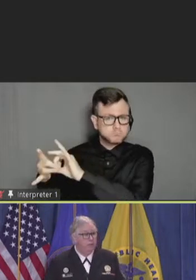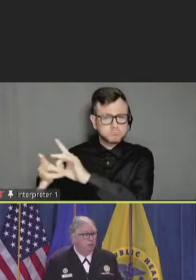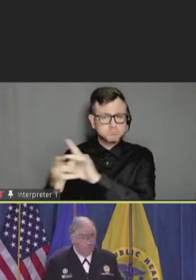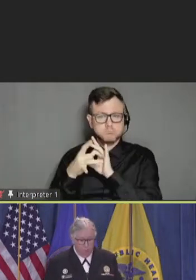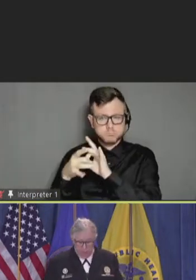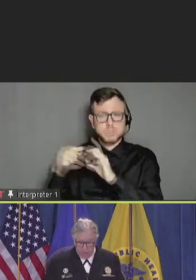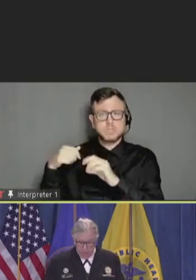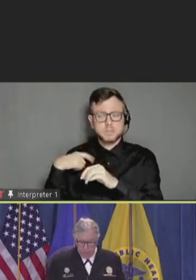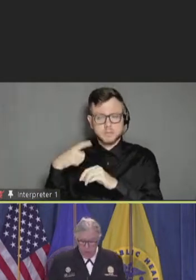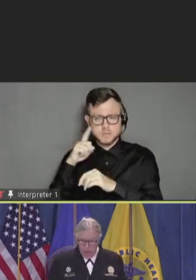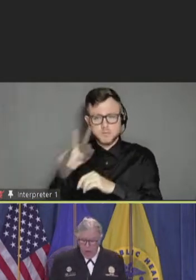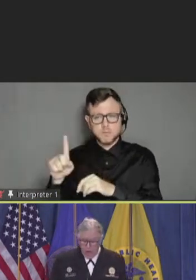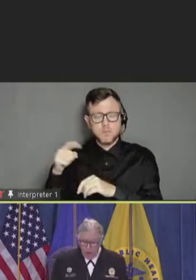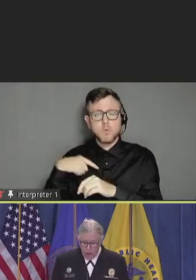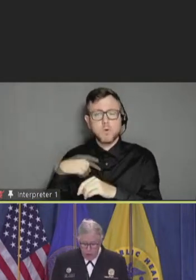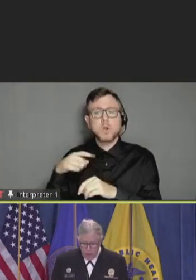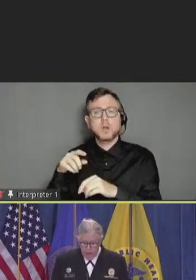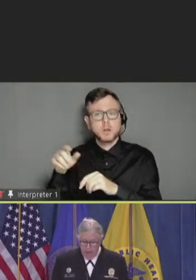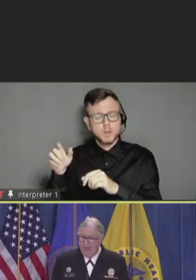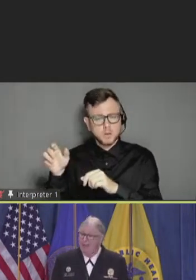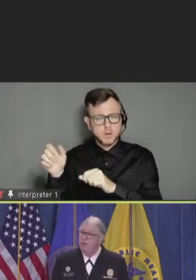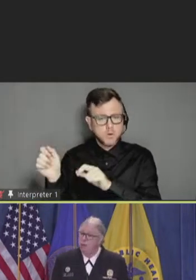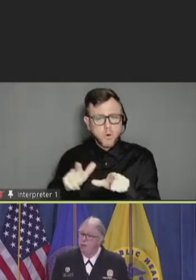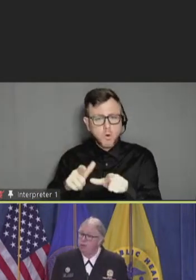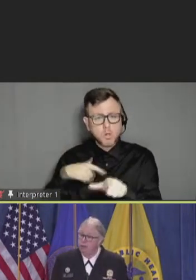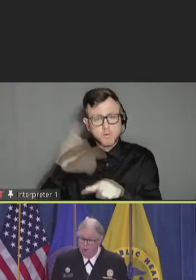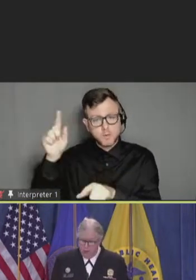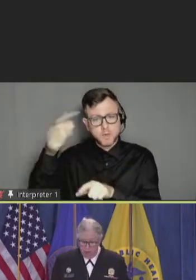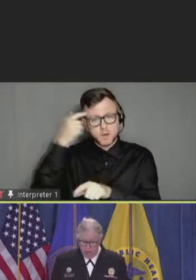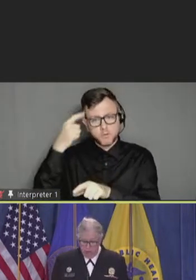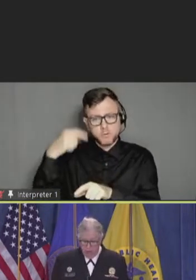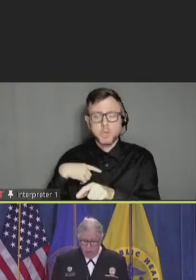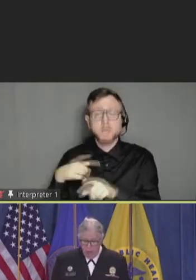government on Long COVID and associated conditions.